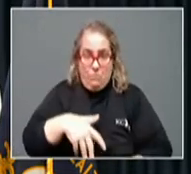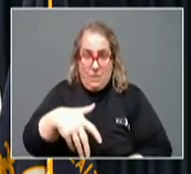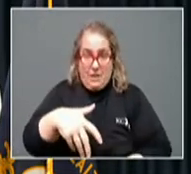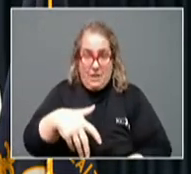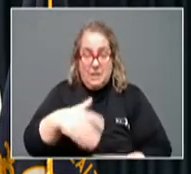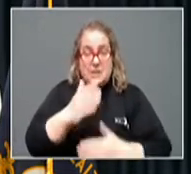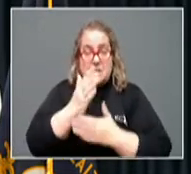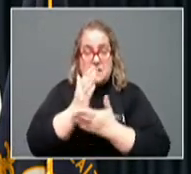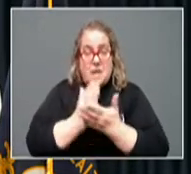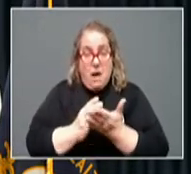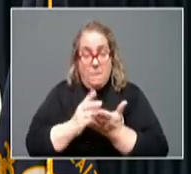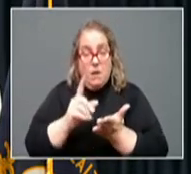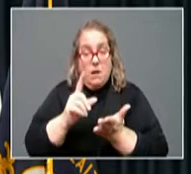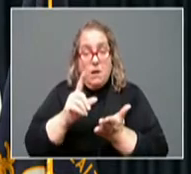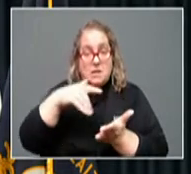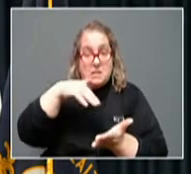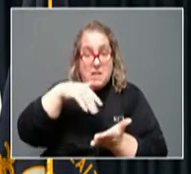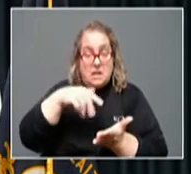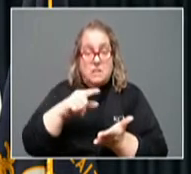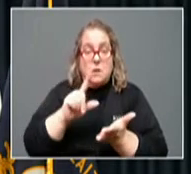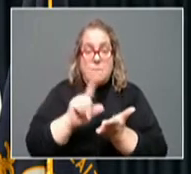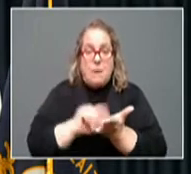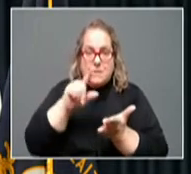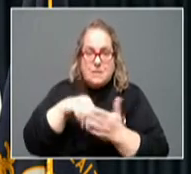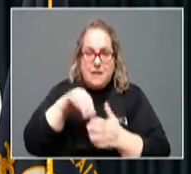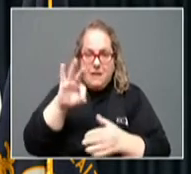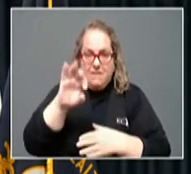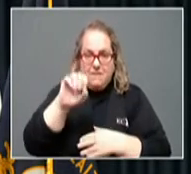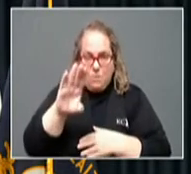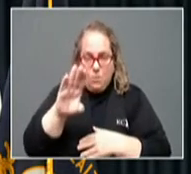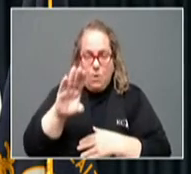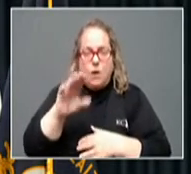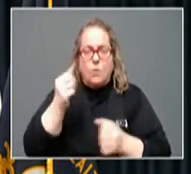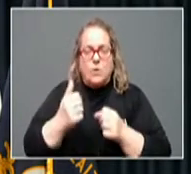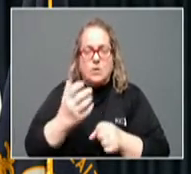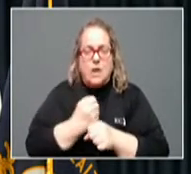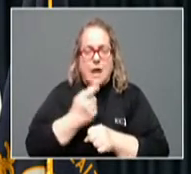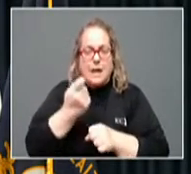and I think this has resulted in some additional news coverage. The points